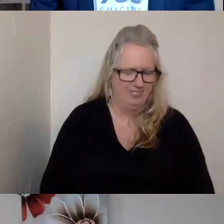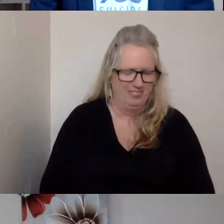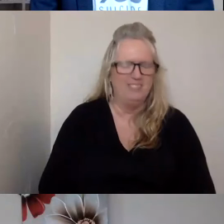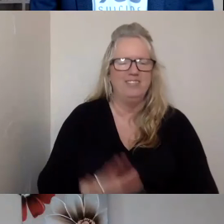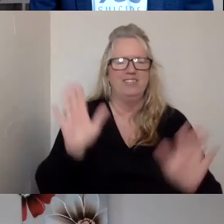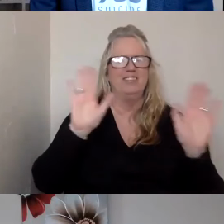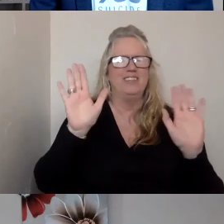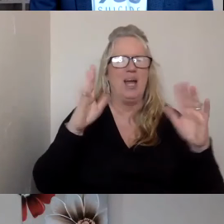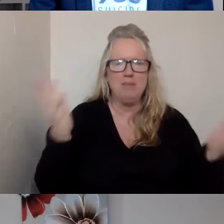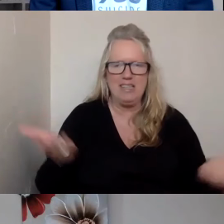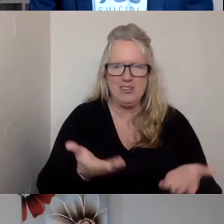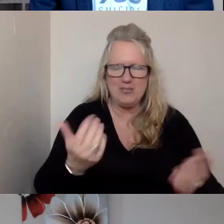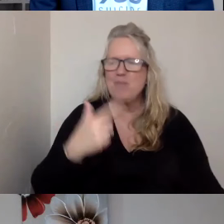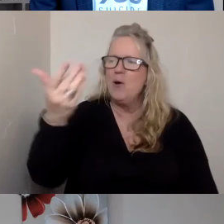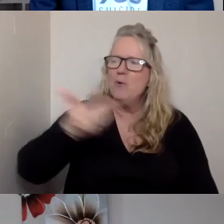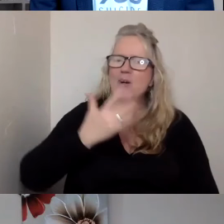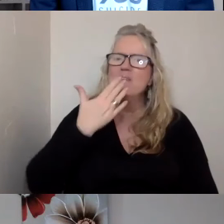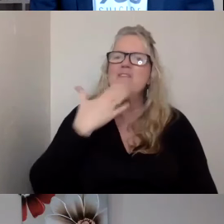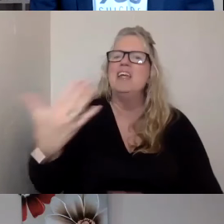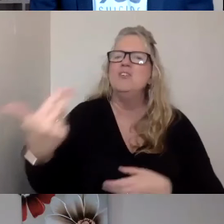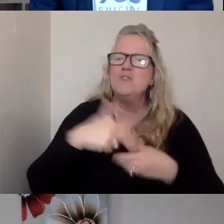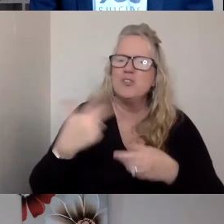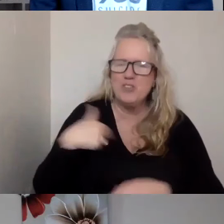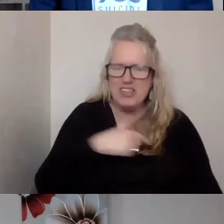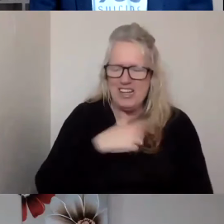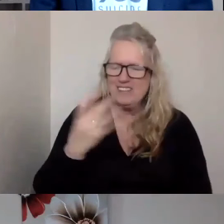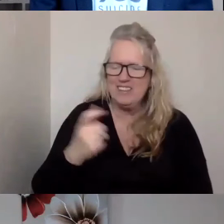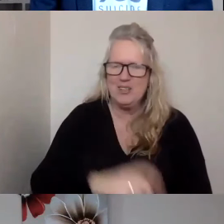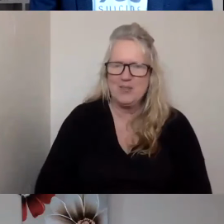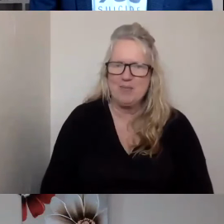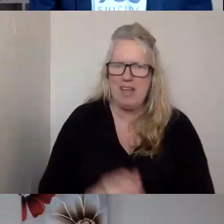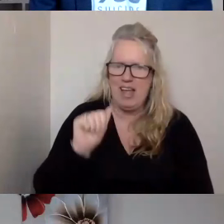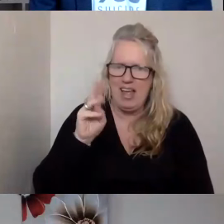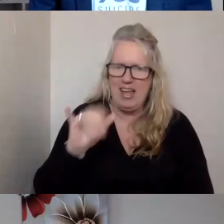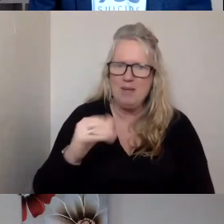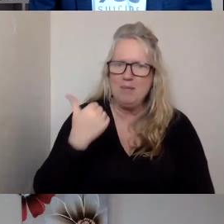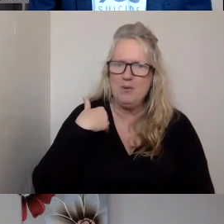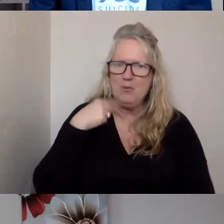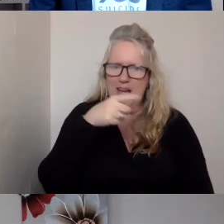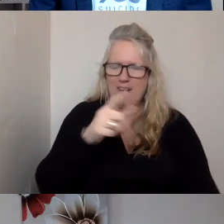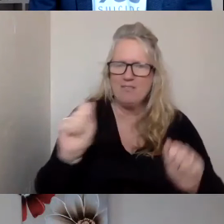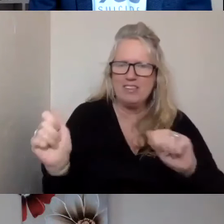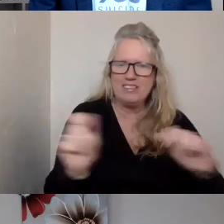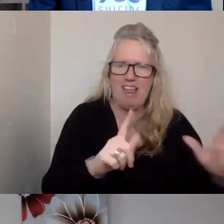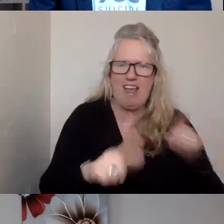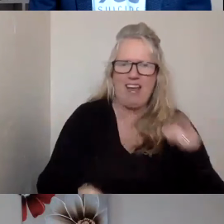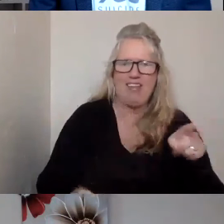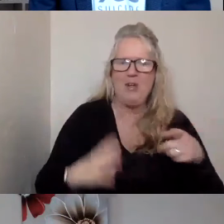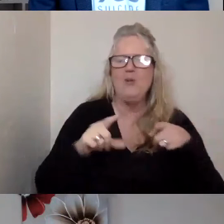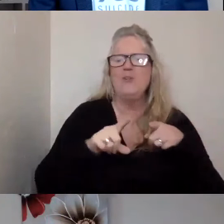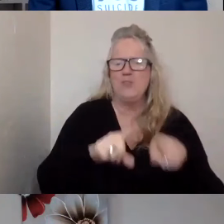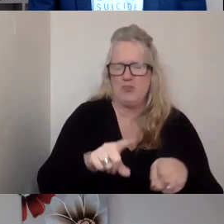: THANKS FOR JOINING US. NOW, WE ALWAYS HAVE THIS SLIDE ABOUT